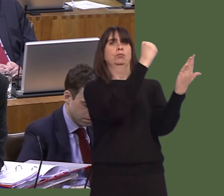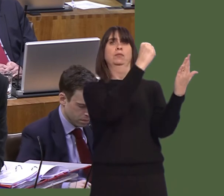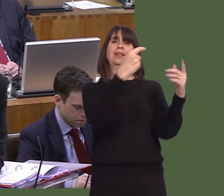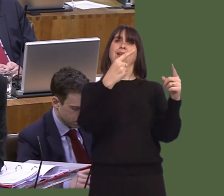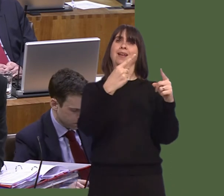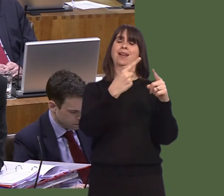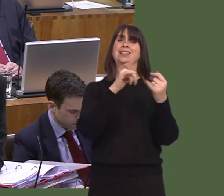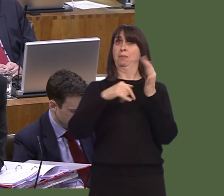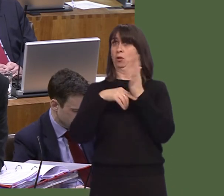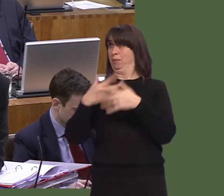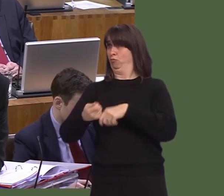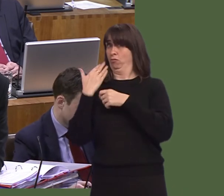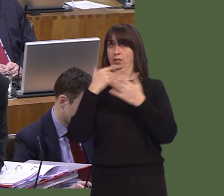being suggested that those services should move over the border.